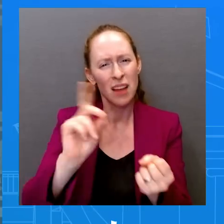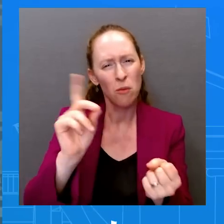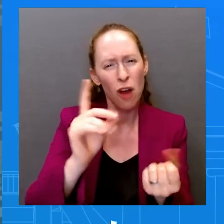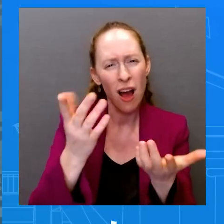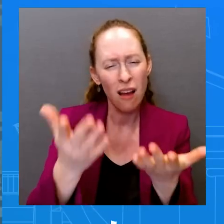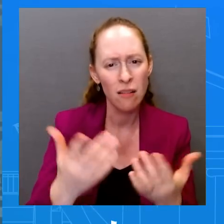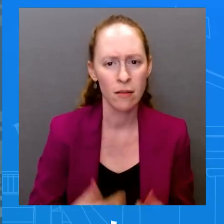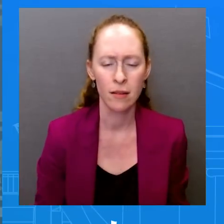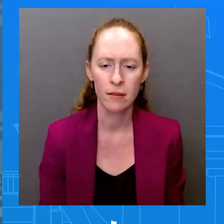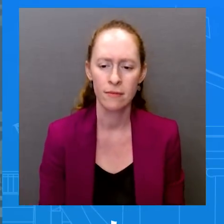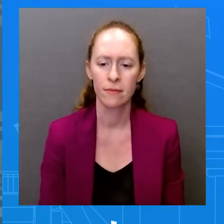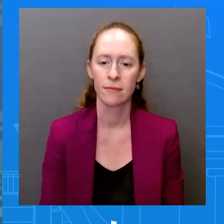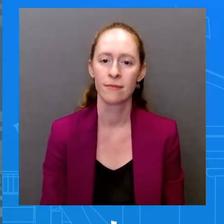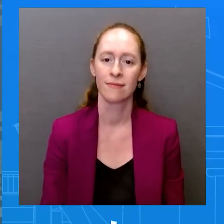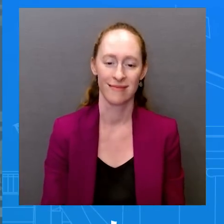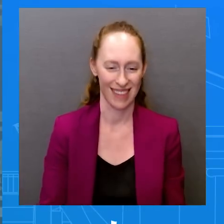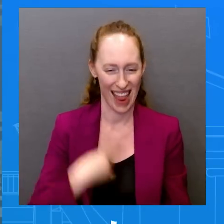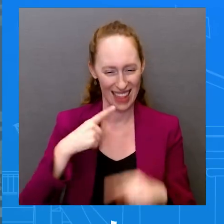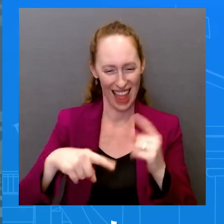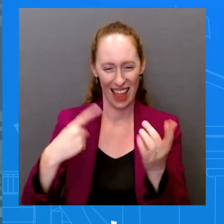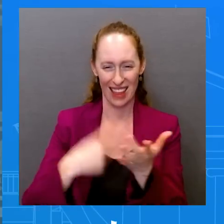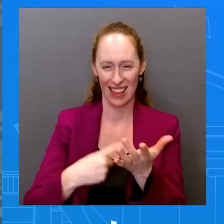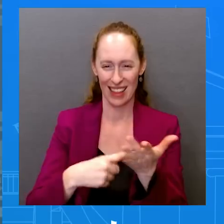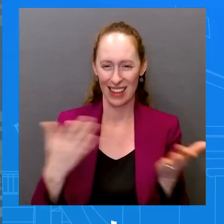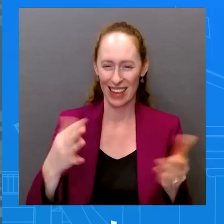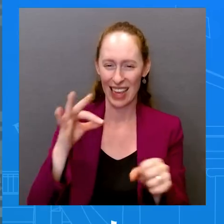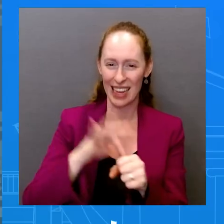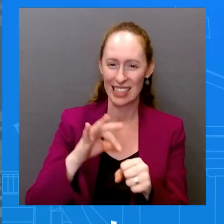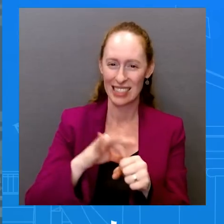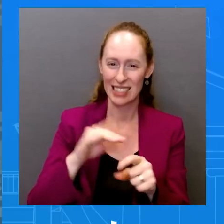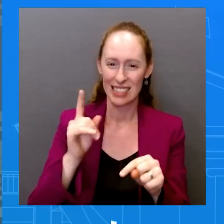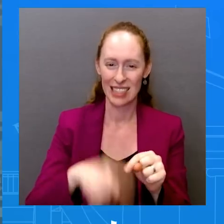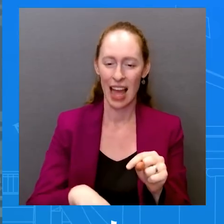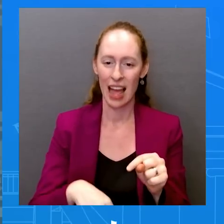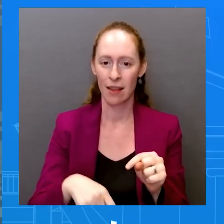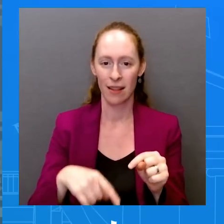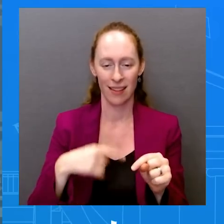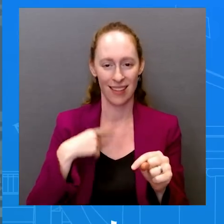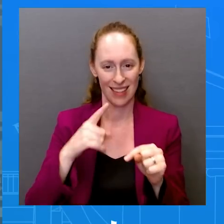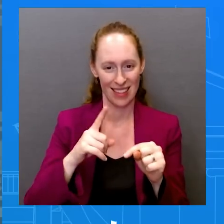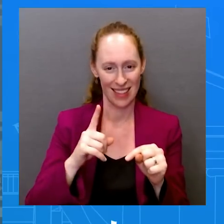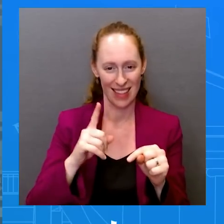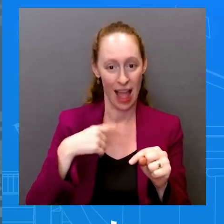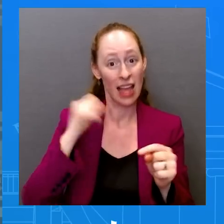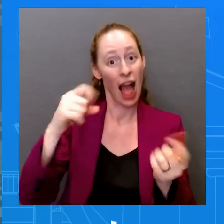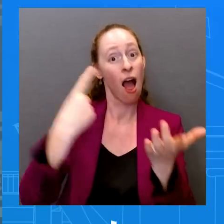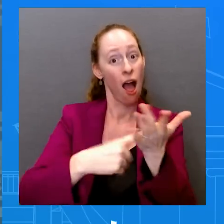We don't have to talk about the midterms. What did he say he needs to do better? Ms. Jean-Pierre: And what I can say is what I reiterated earlier to one of your colleagues, which is: